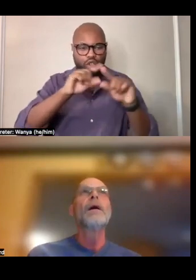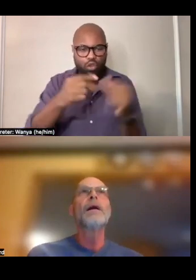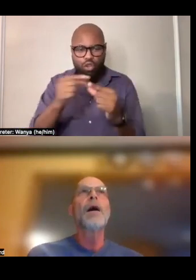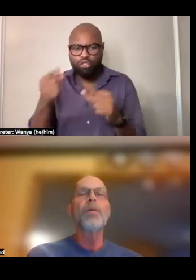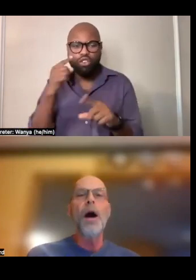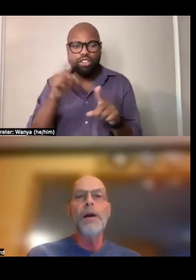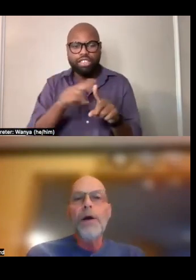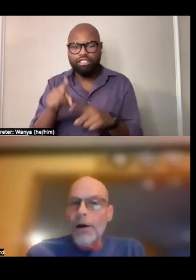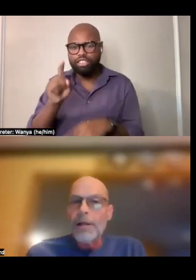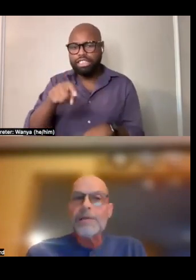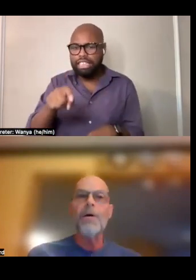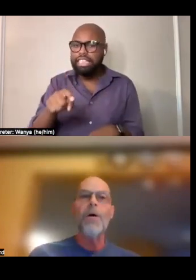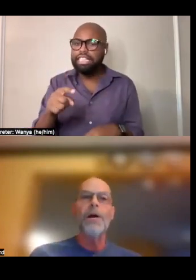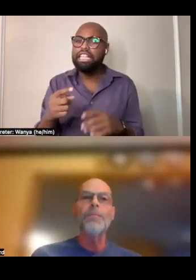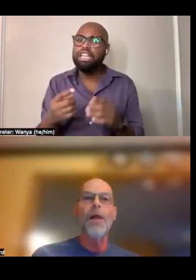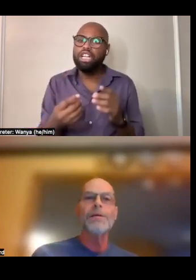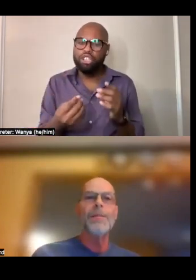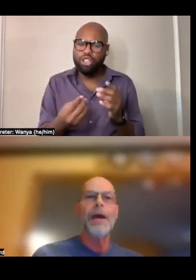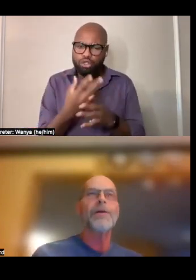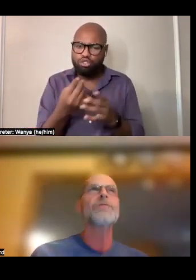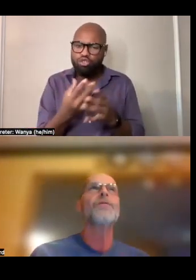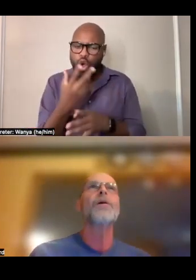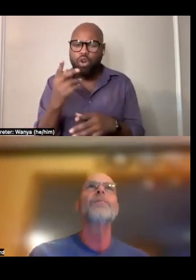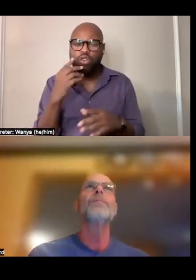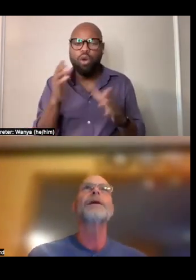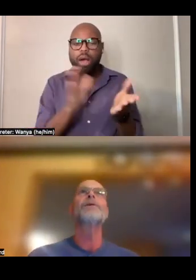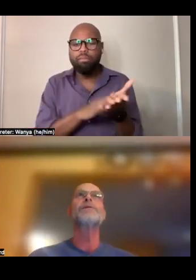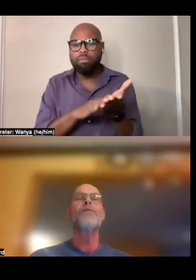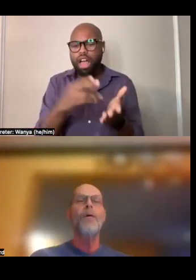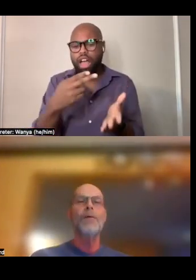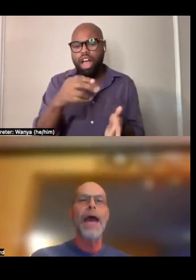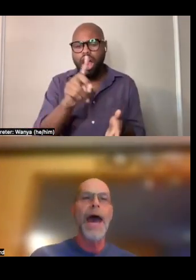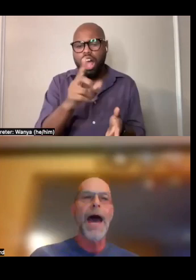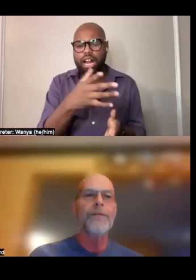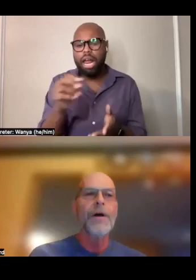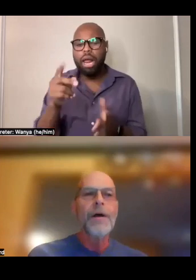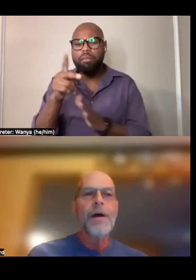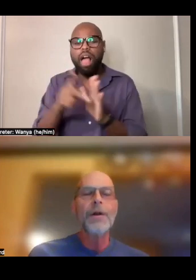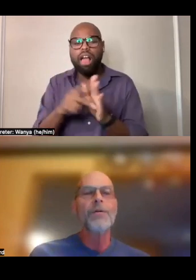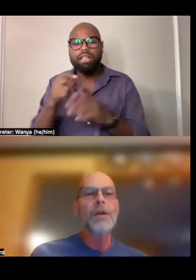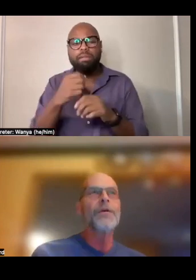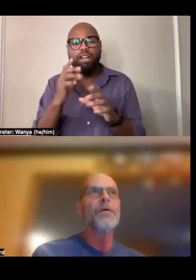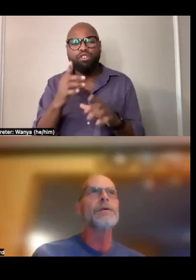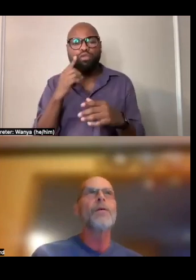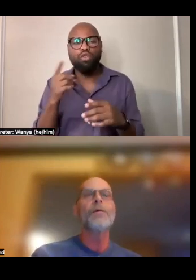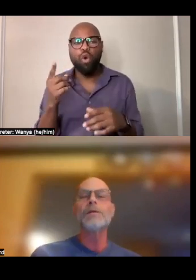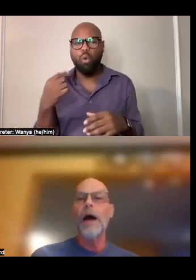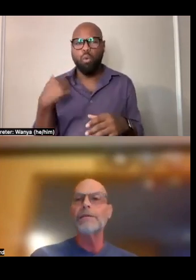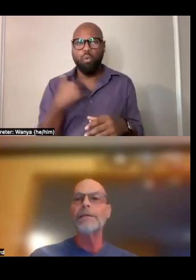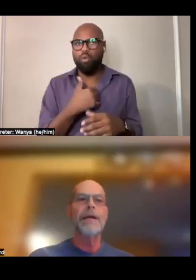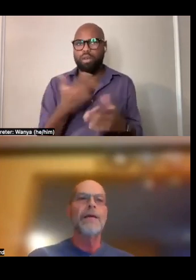And I applaud HUD and so on and policymakers for making use of what we have. But it really feels like we're slicing